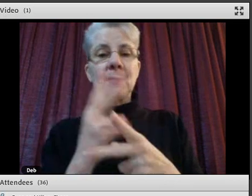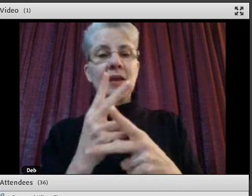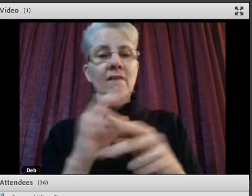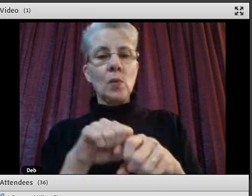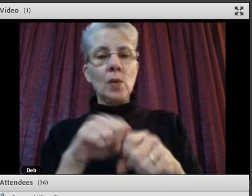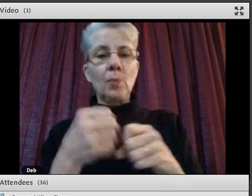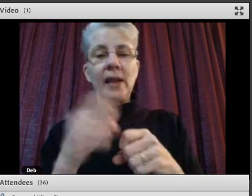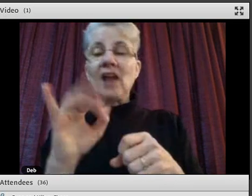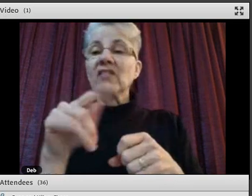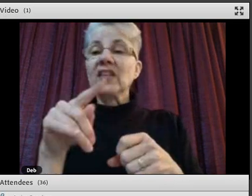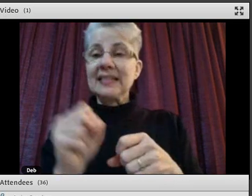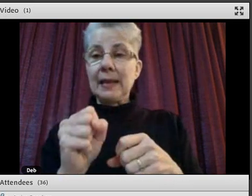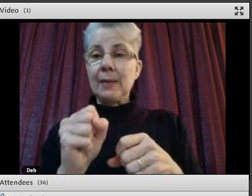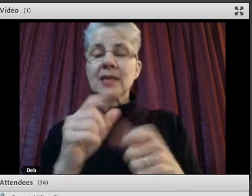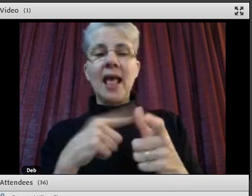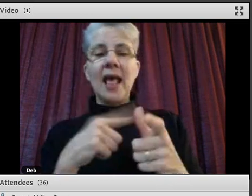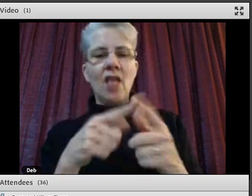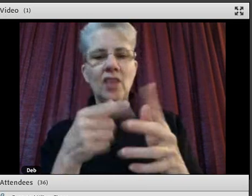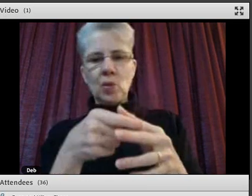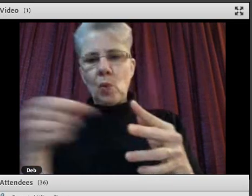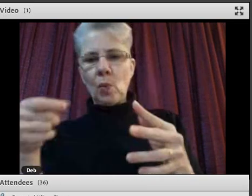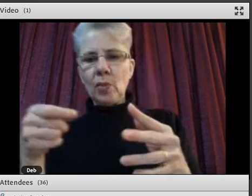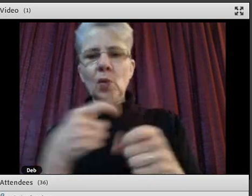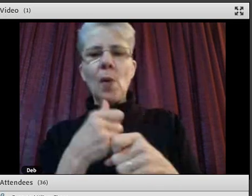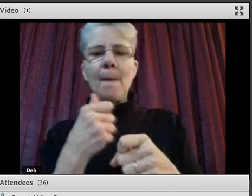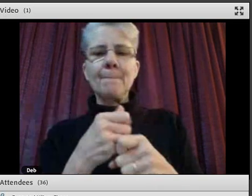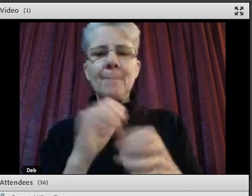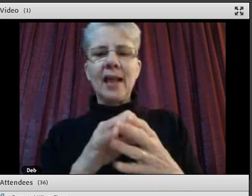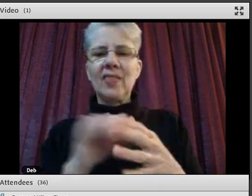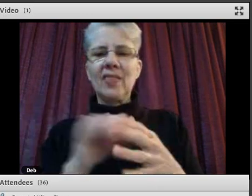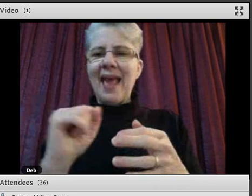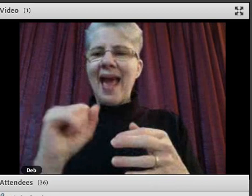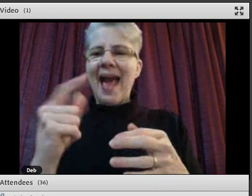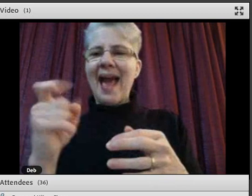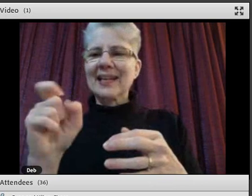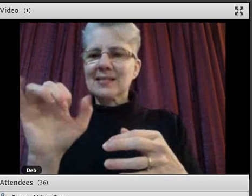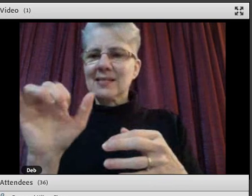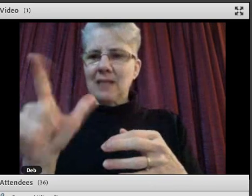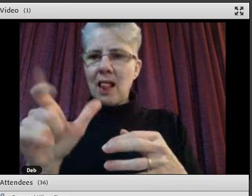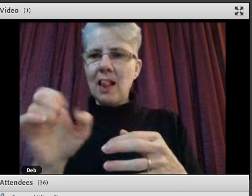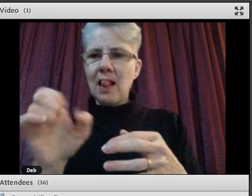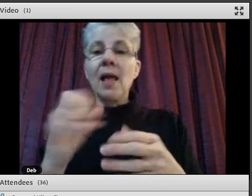Just be careful when you're breaking off the tips of them. You poke them through to make the axles.